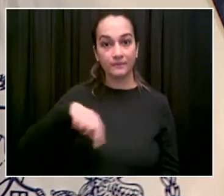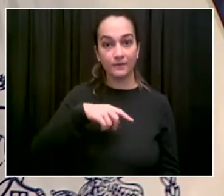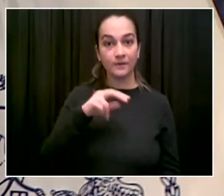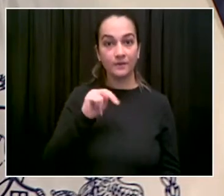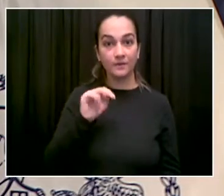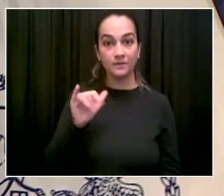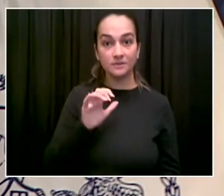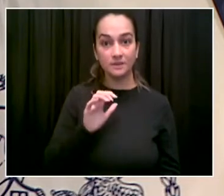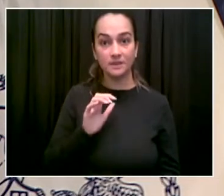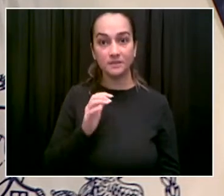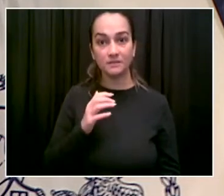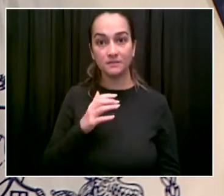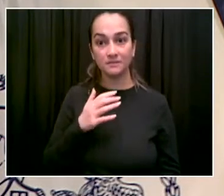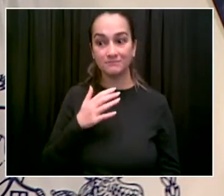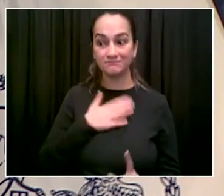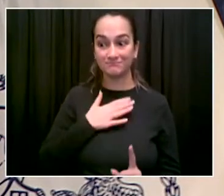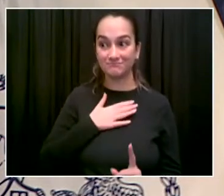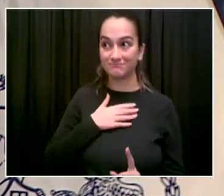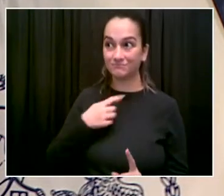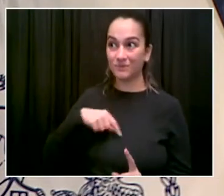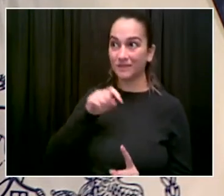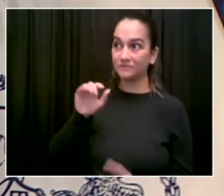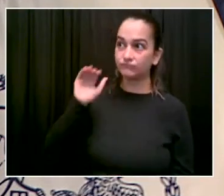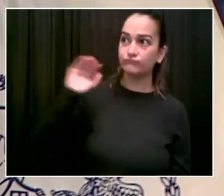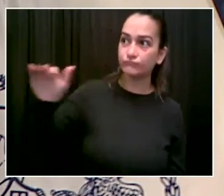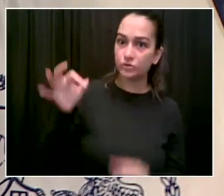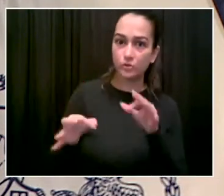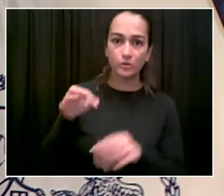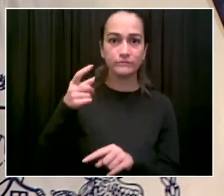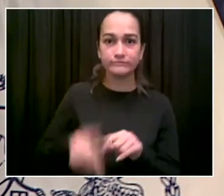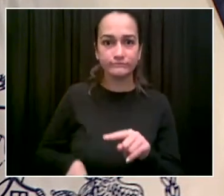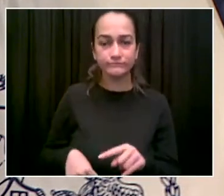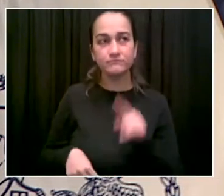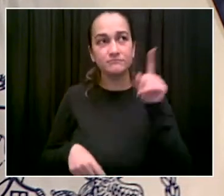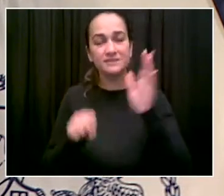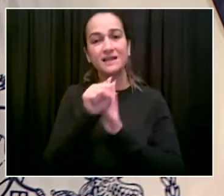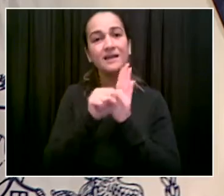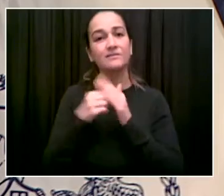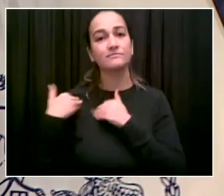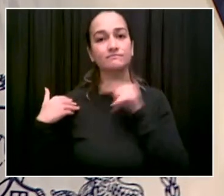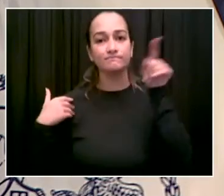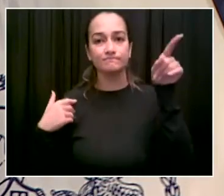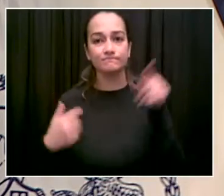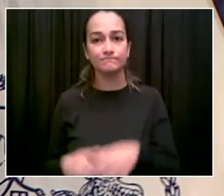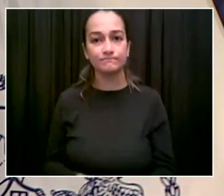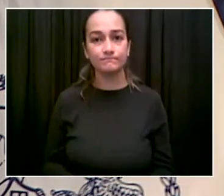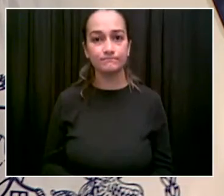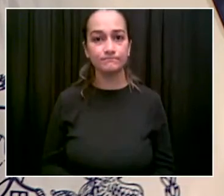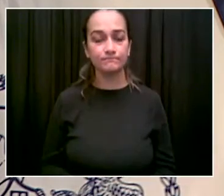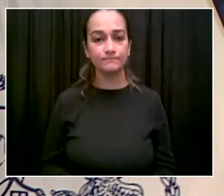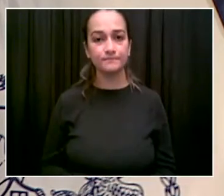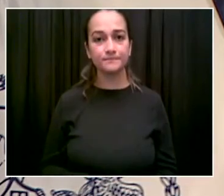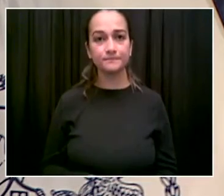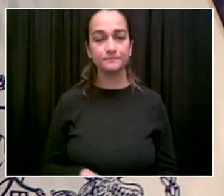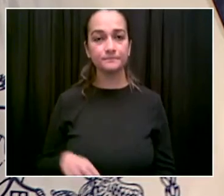COURT SYSTEM FULLY FUNCTIONING . WE WILL DO OUR PART WE NEED THE STATE TO DO THEIR PART TOO.